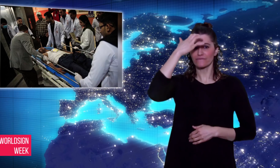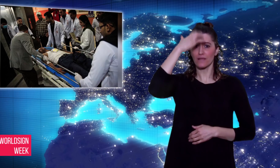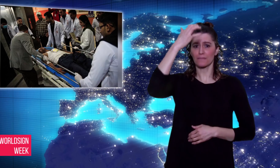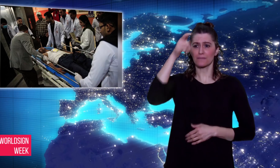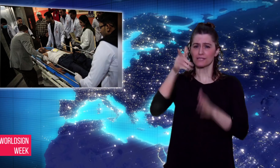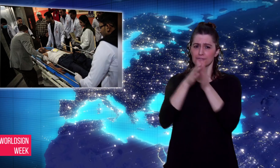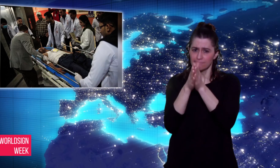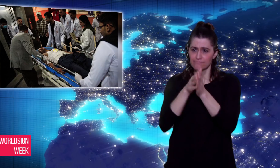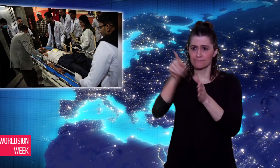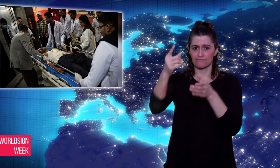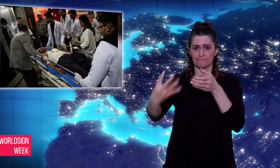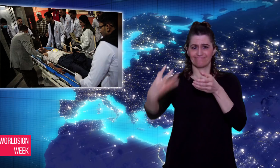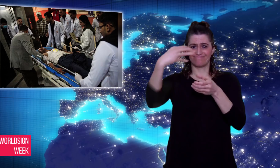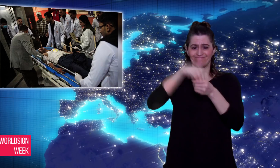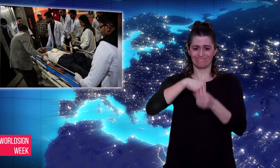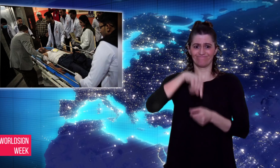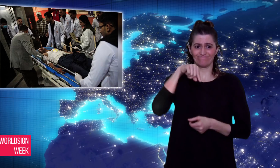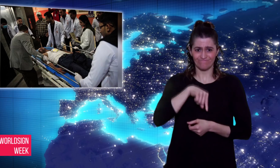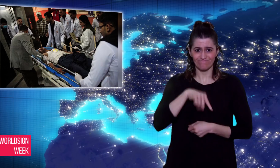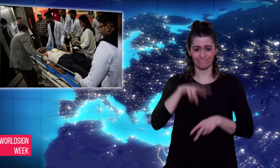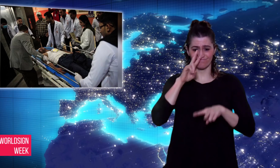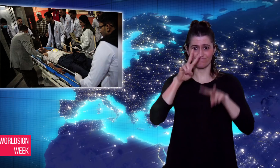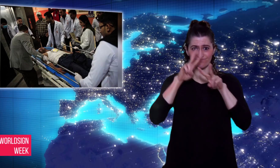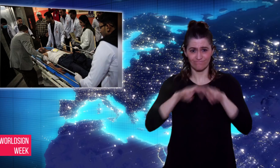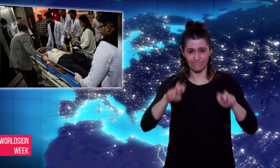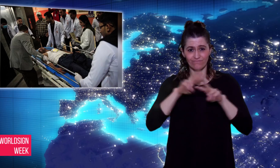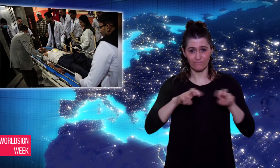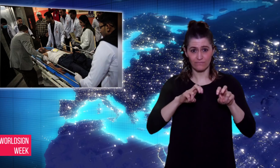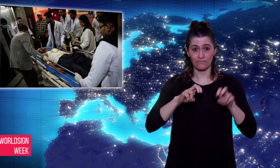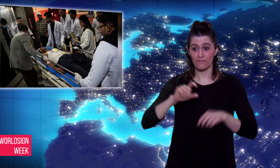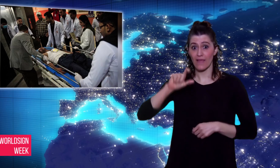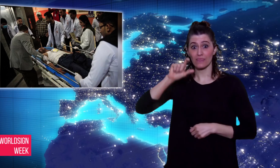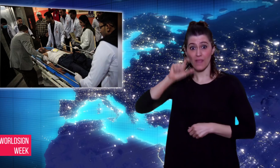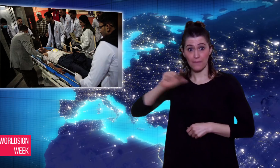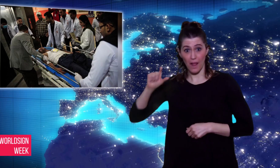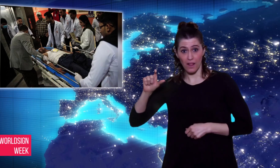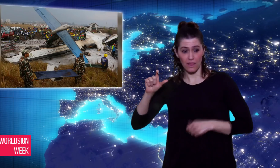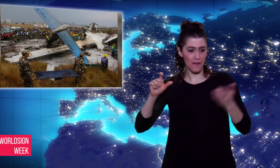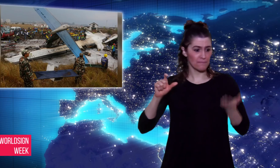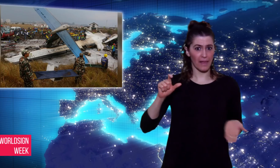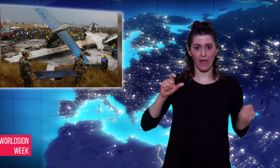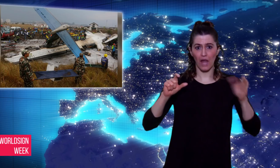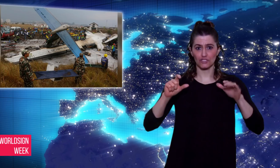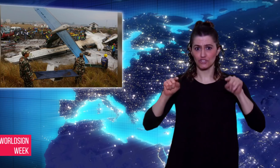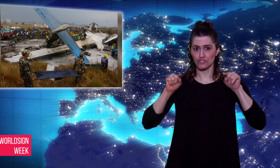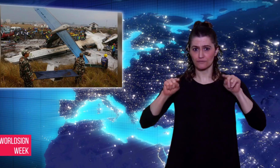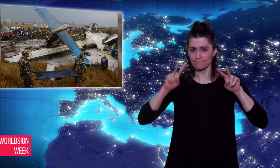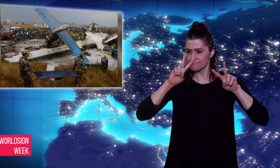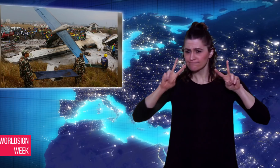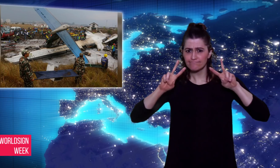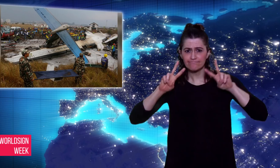government to be involved to ensure “a